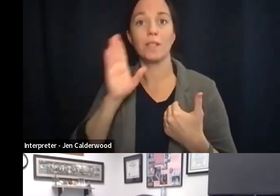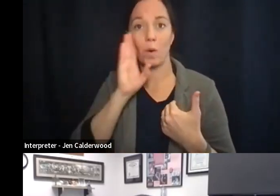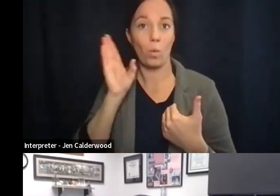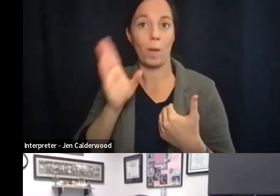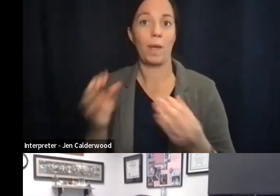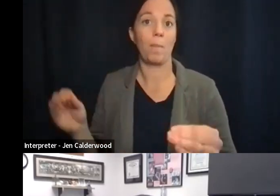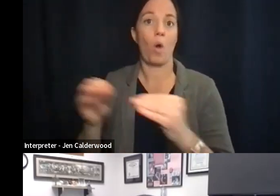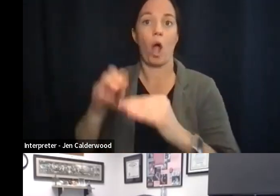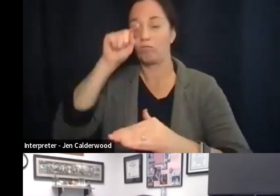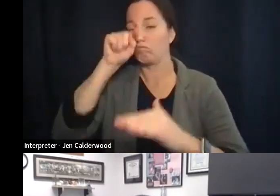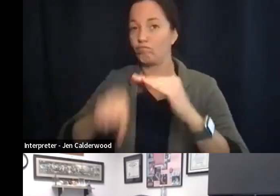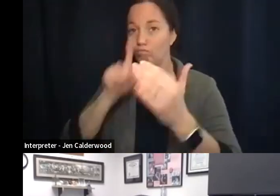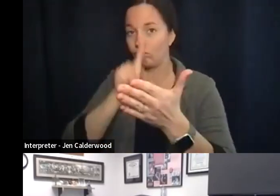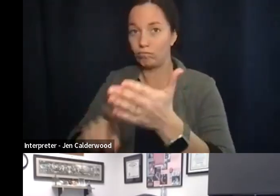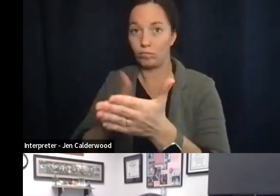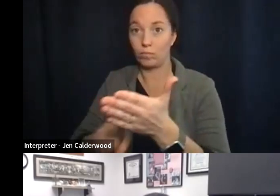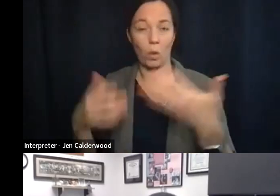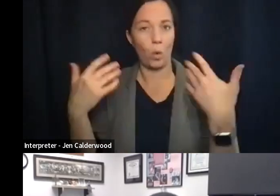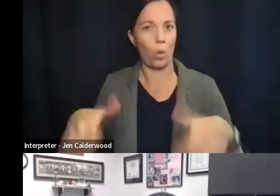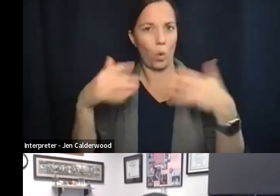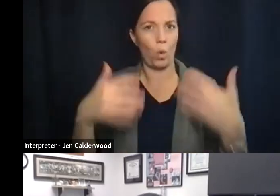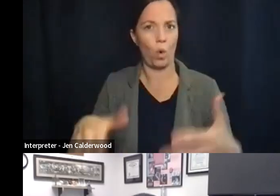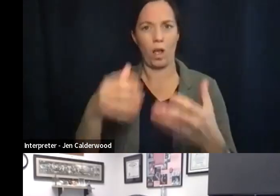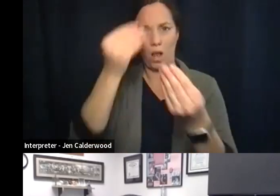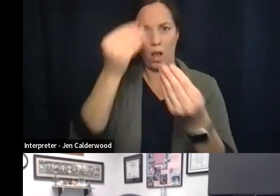It had all the providers that were receiving Hcbs services, and it had the ones that were going through the heightened scrutiny. It had td ones that were going through heightened scrutiny.